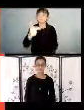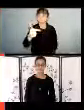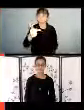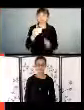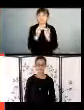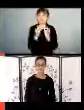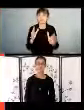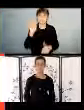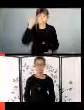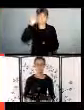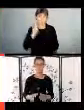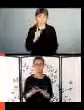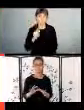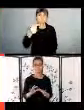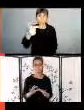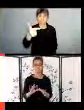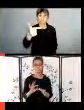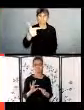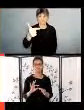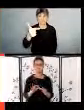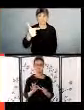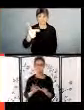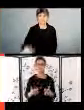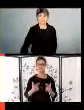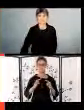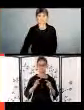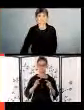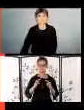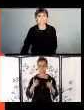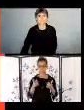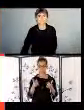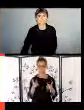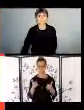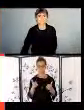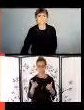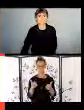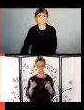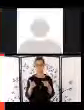up what you are stating in your application. It is also helpful to have someone who may